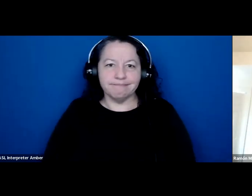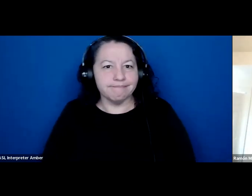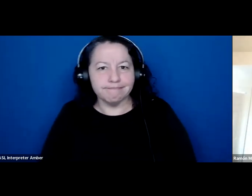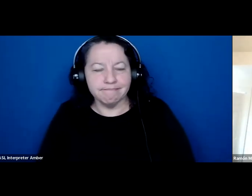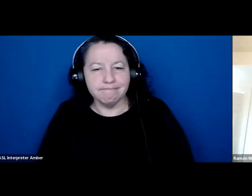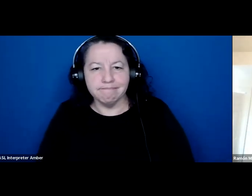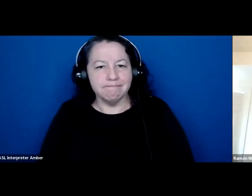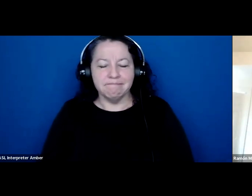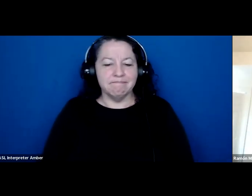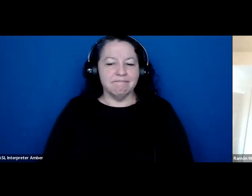You know, as